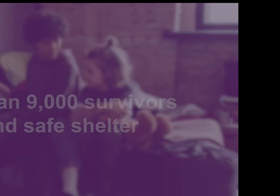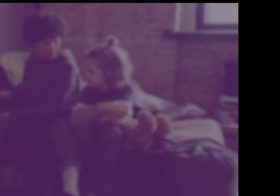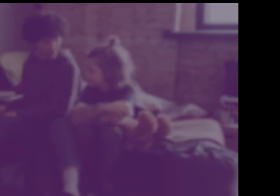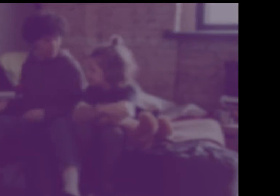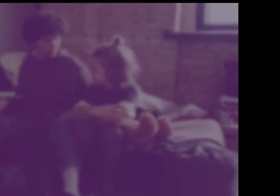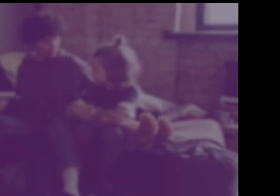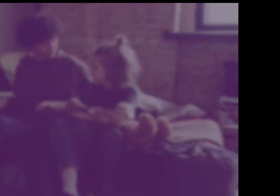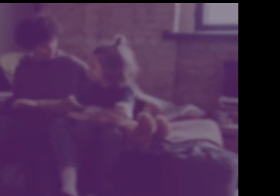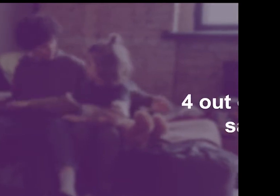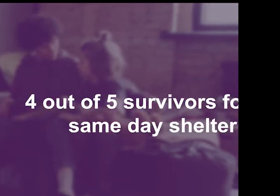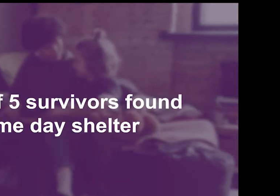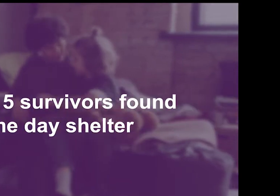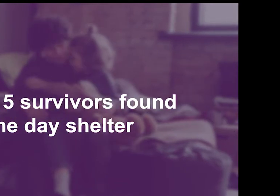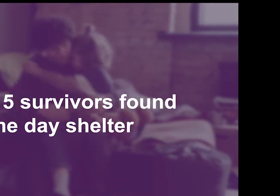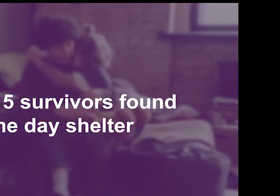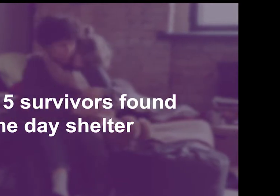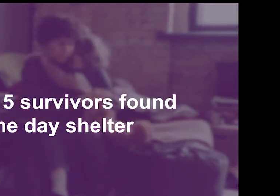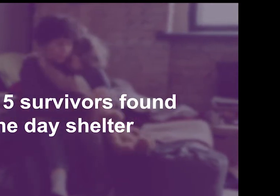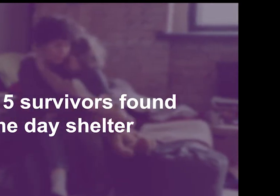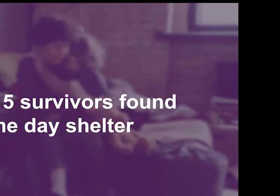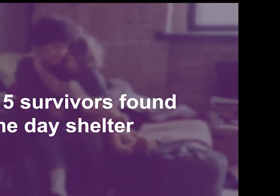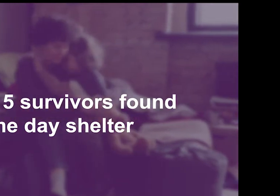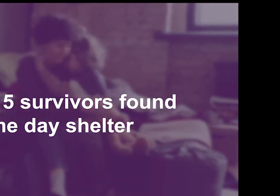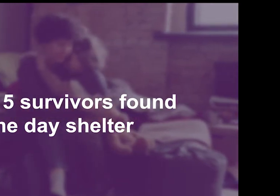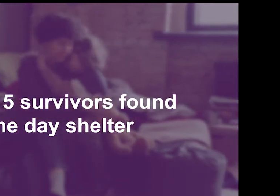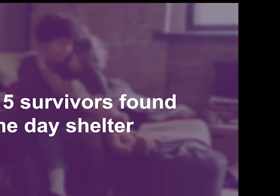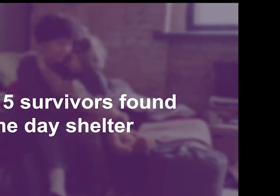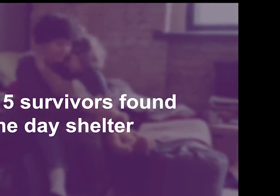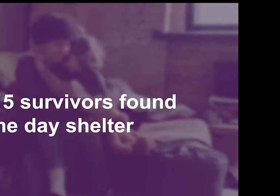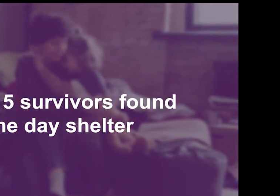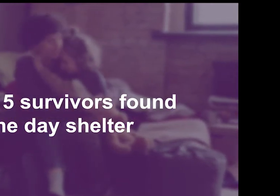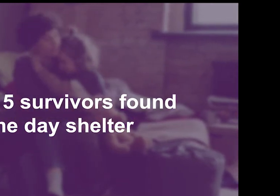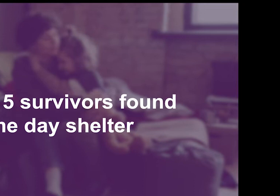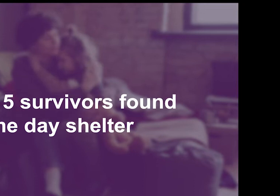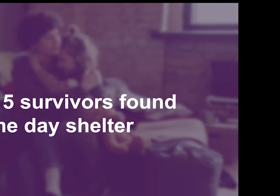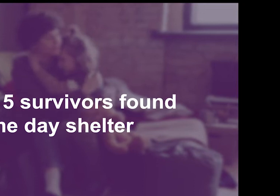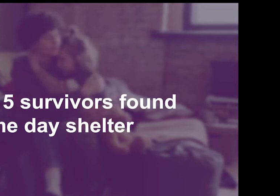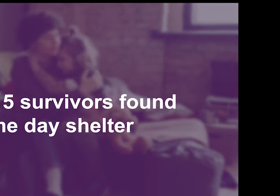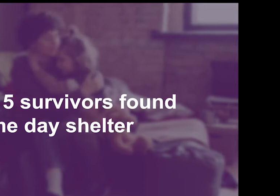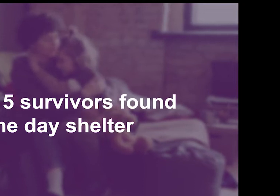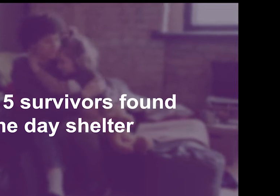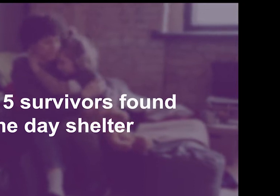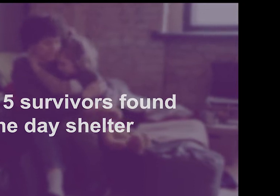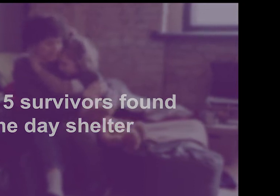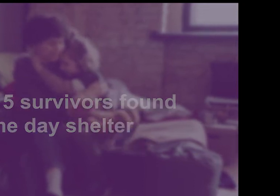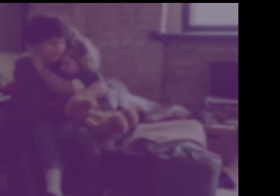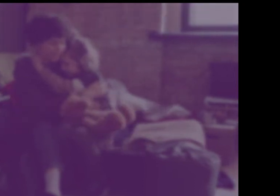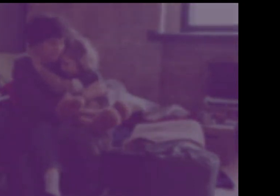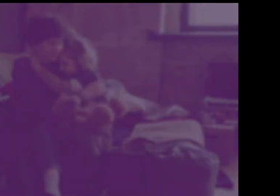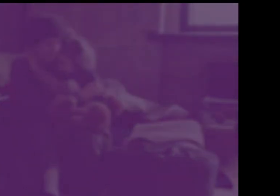On average, on any given day, nearly four out of five survivors seeking shelter were able to find a bed. On the same day, they asked for it.